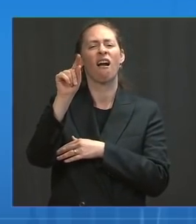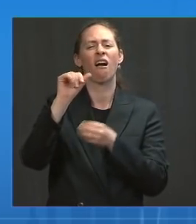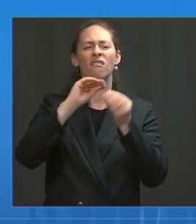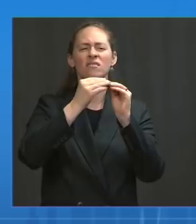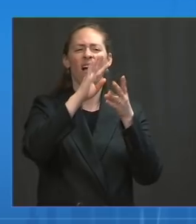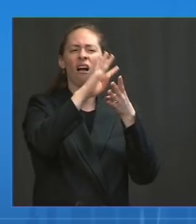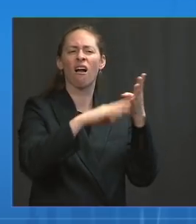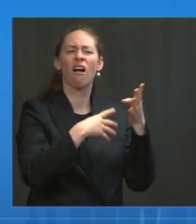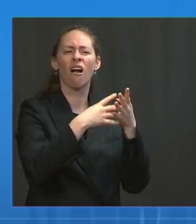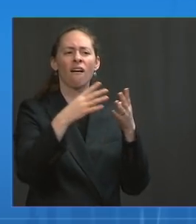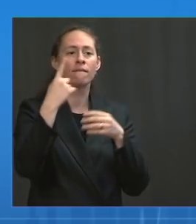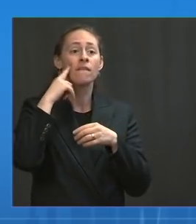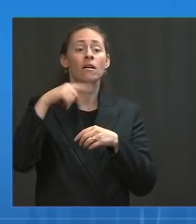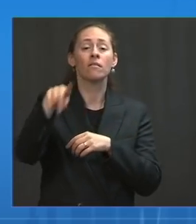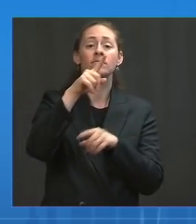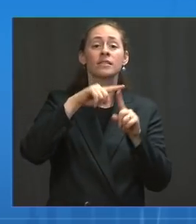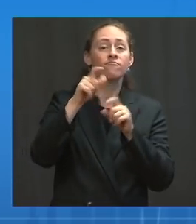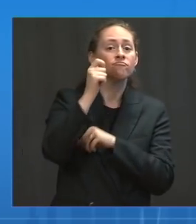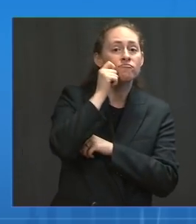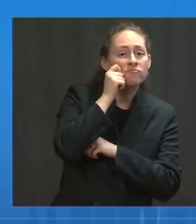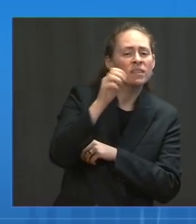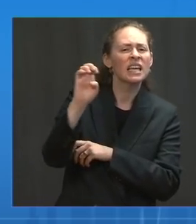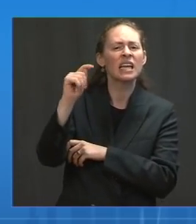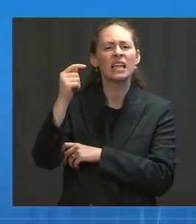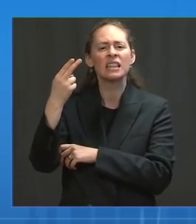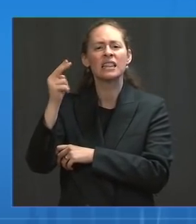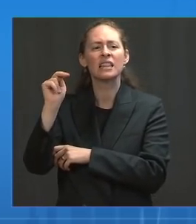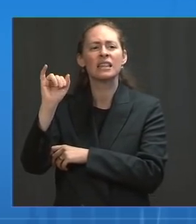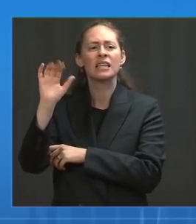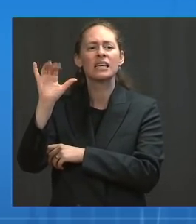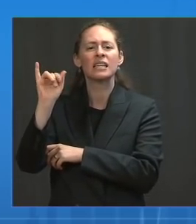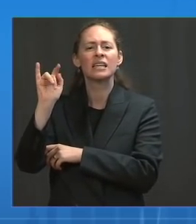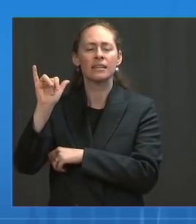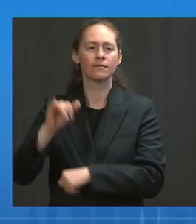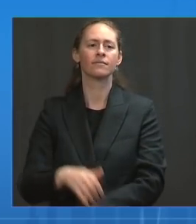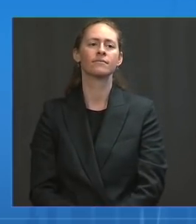and of course, we have to acknowledge there are still notable data gaps and some caveats remained,